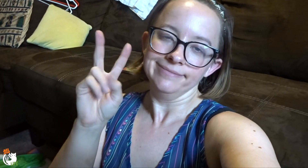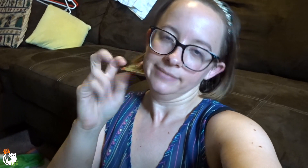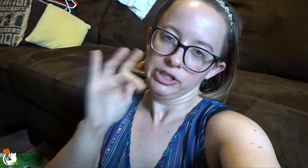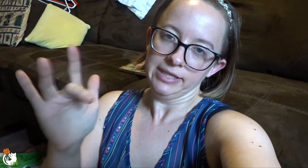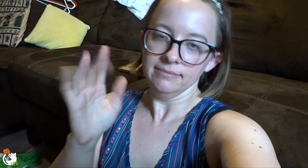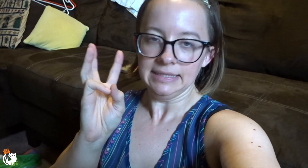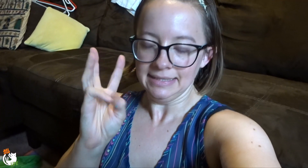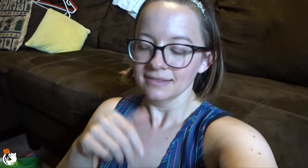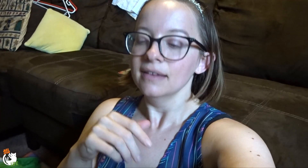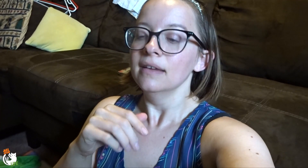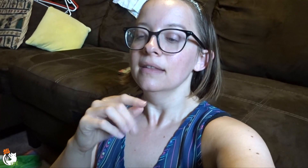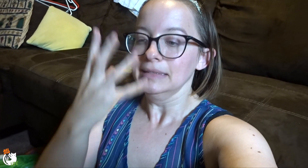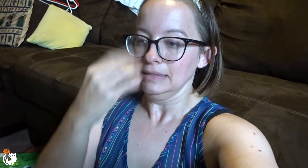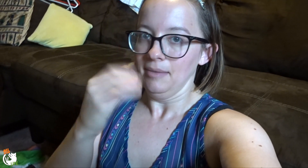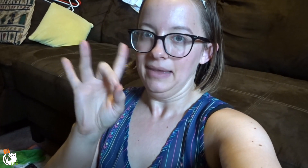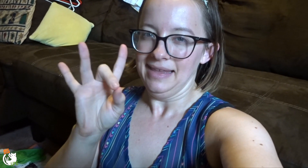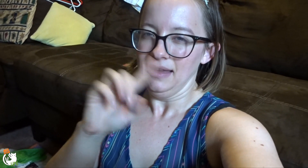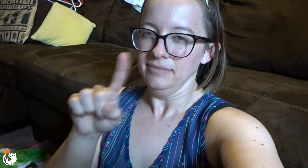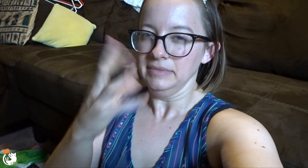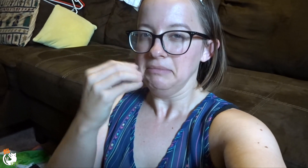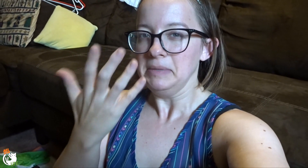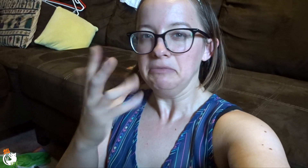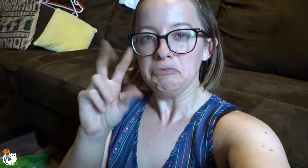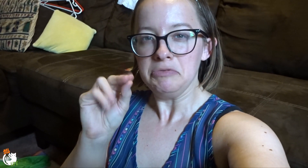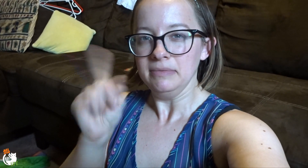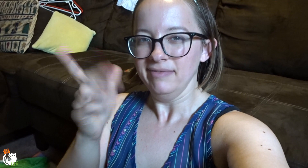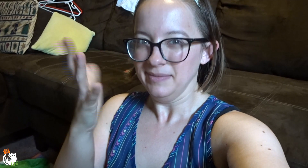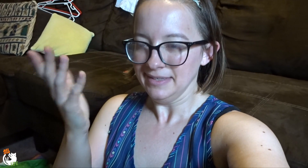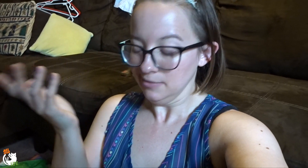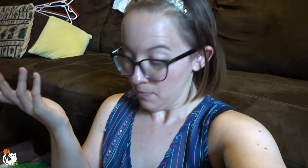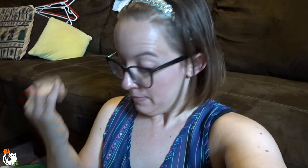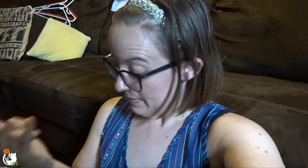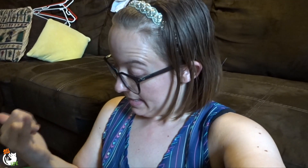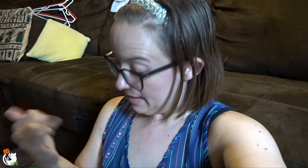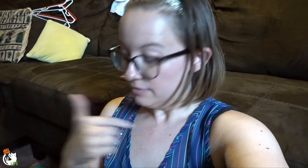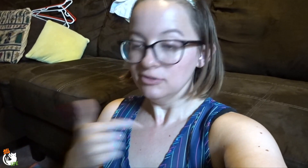Then he took... well that was pretty early. Then he slept from 8:00a for about 30 minutes.